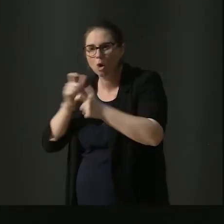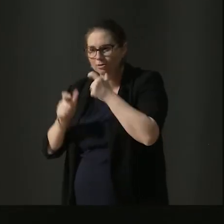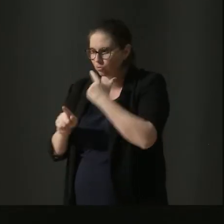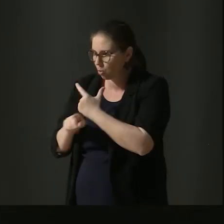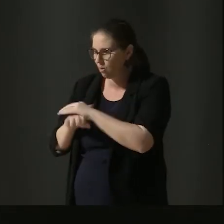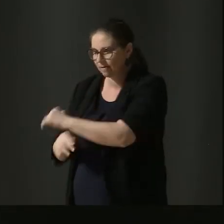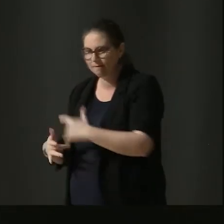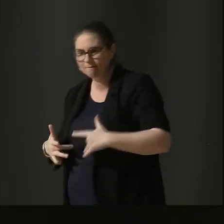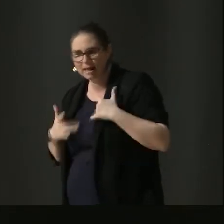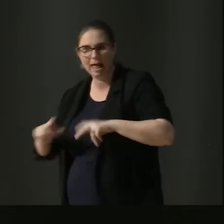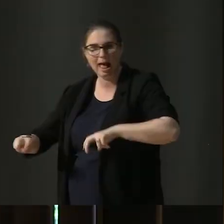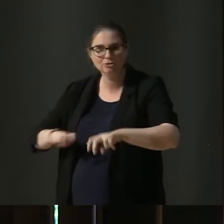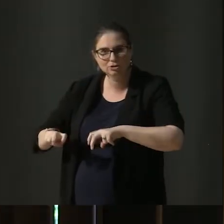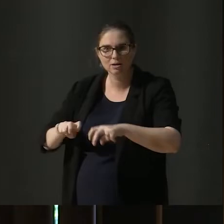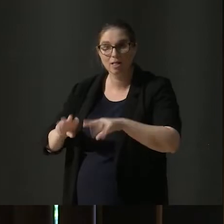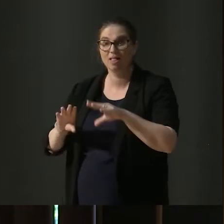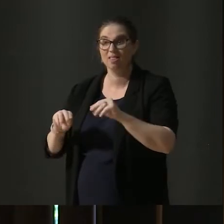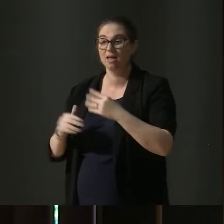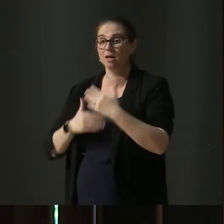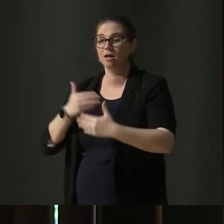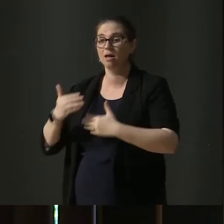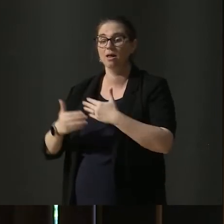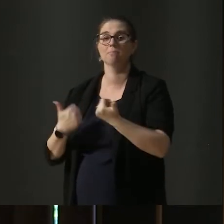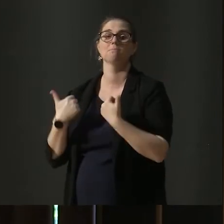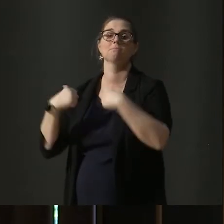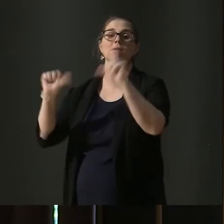This was the thinking/feeling seesaw in action.